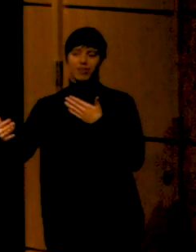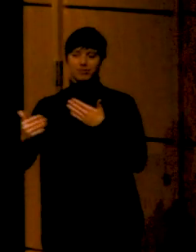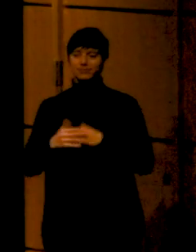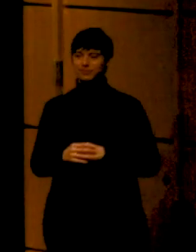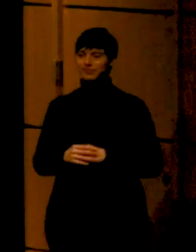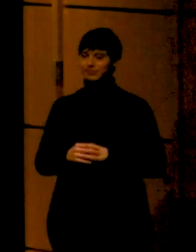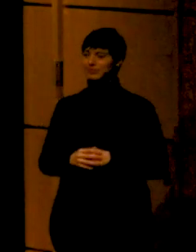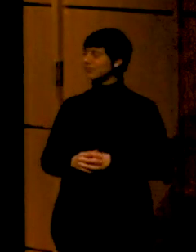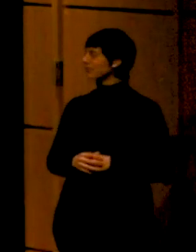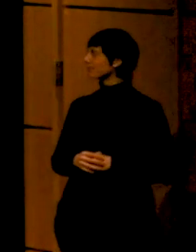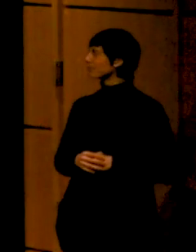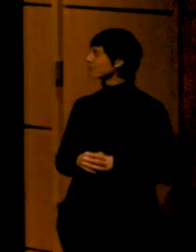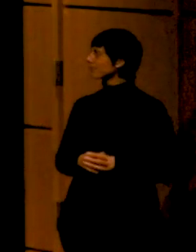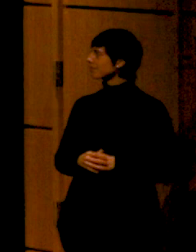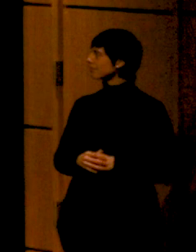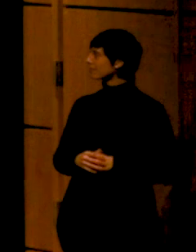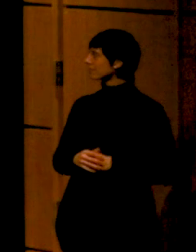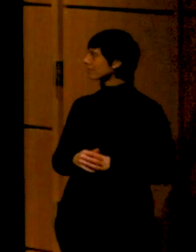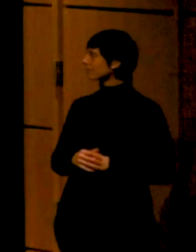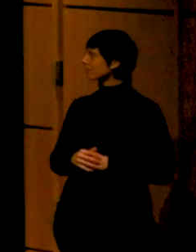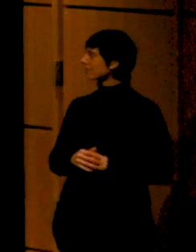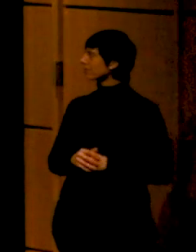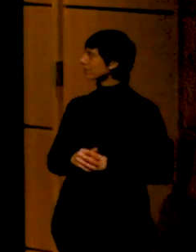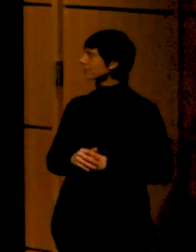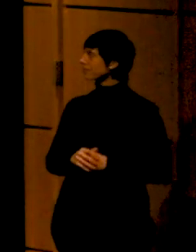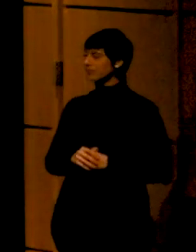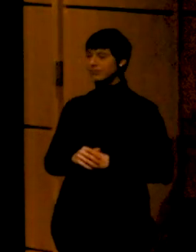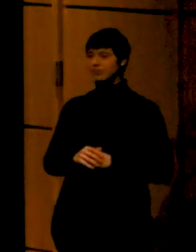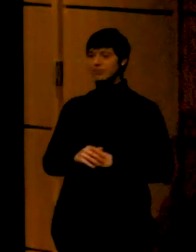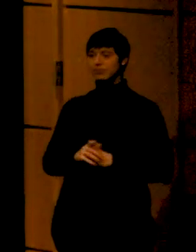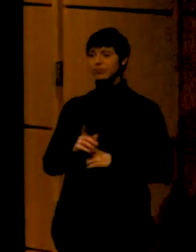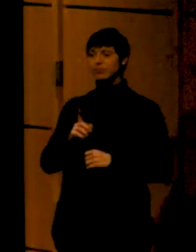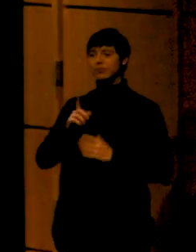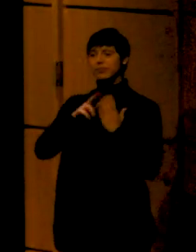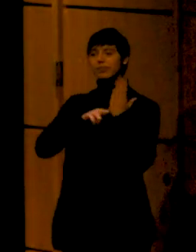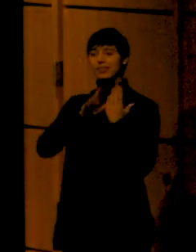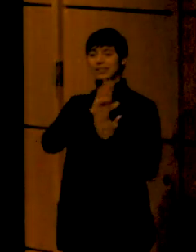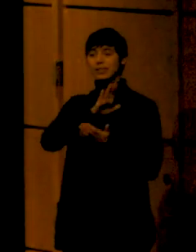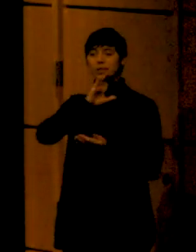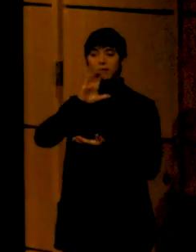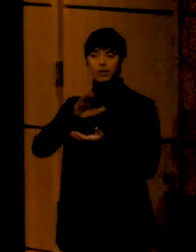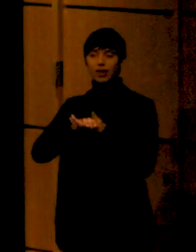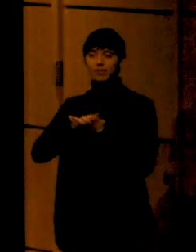Also made that same year, this portrait of his wife Phyllis. Phyllis was really a cat lady.